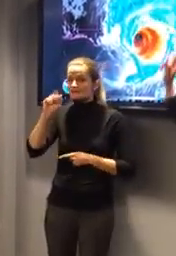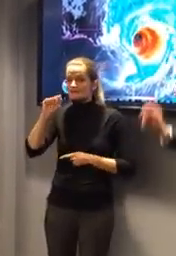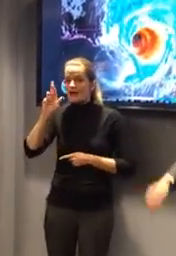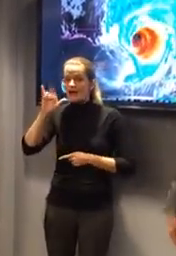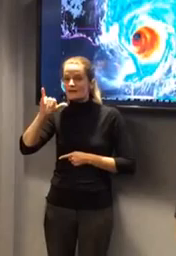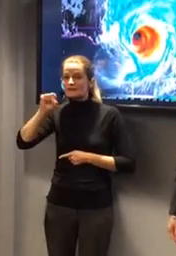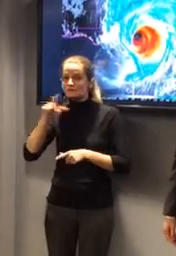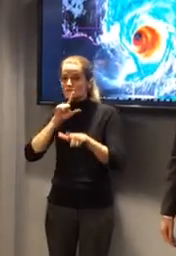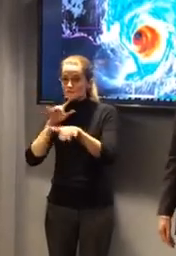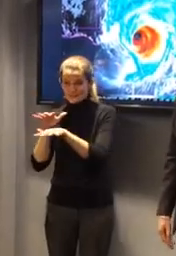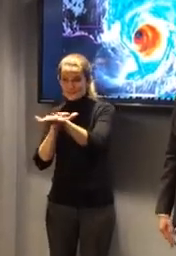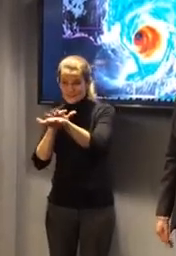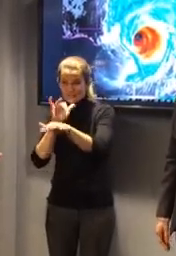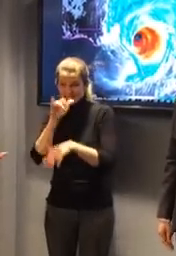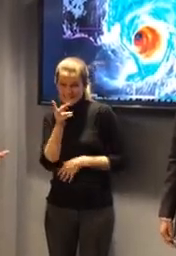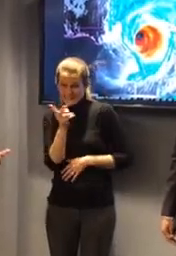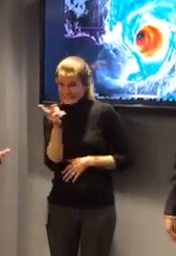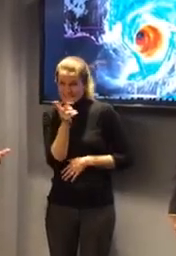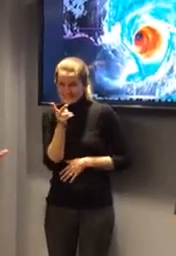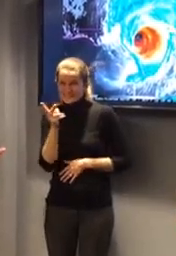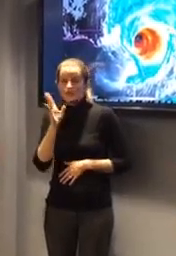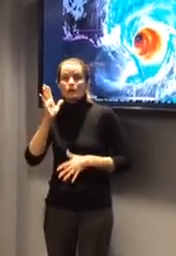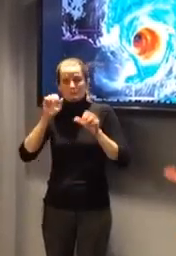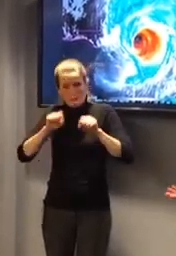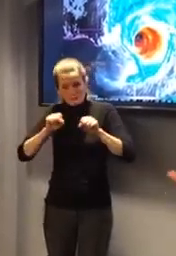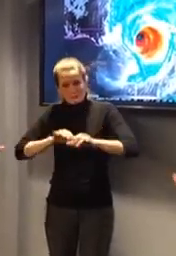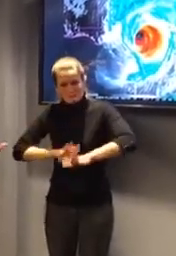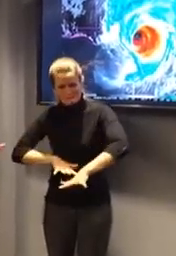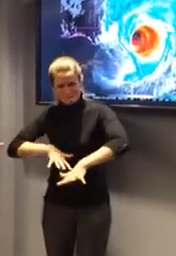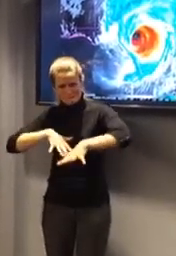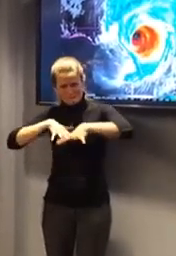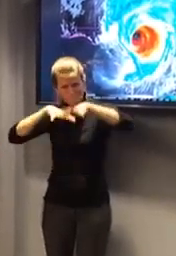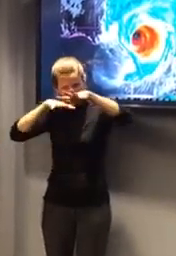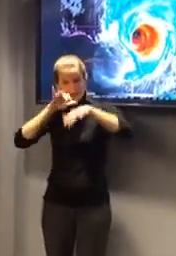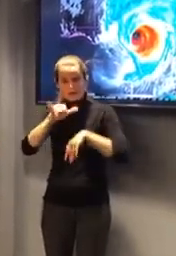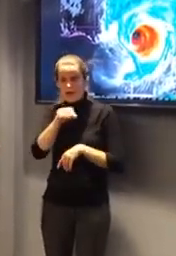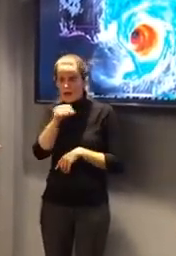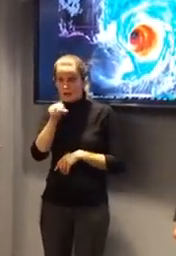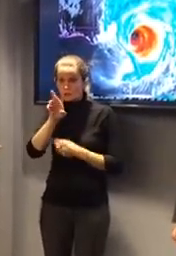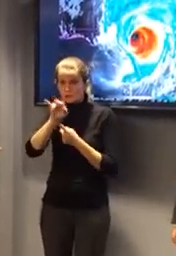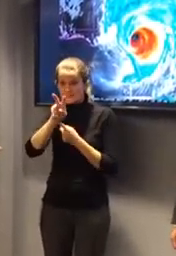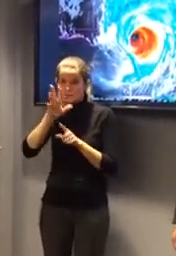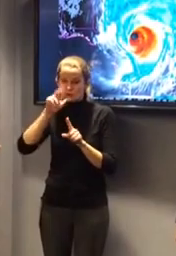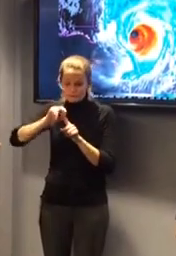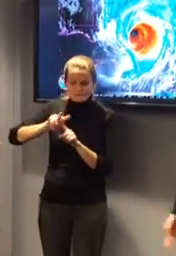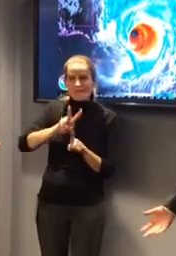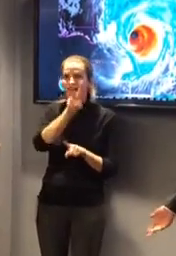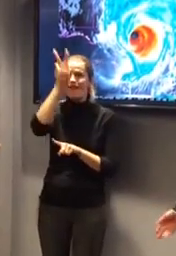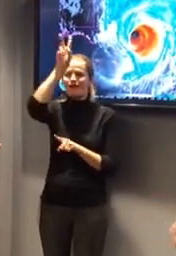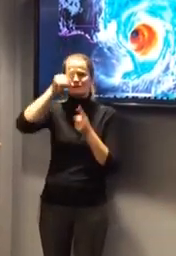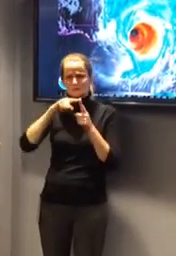all the way up to South and North Carolina will certainly be at risk for flooding as we go into the weekend and into early next week.